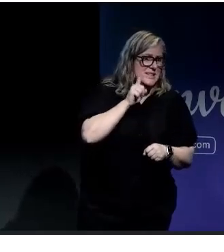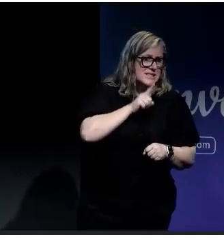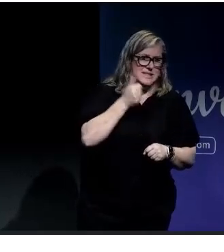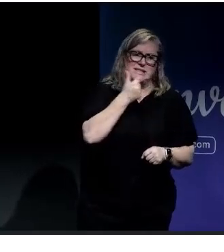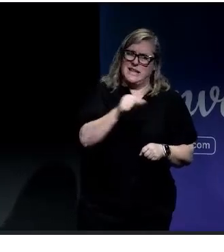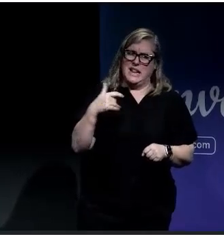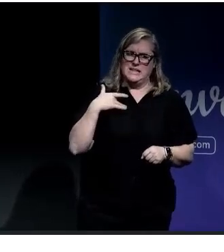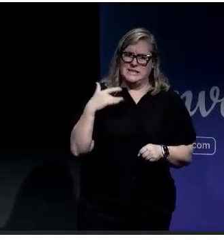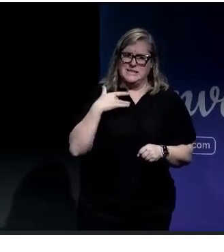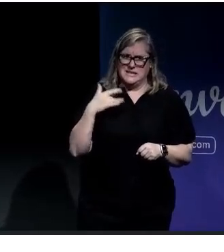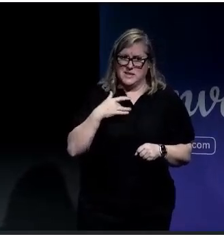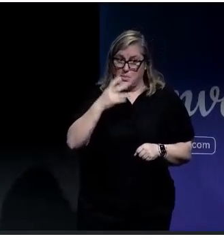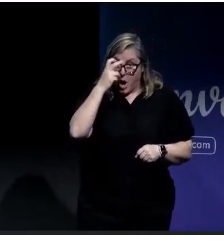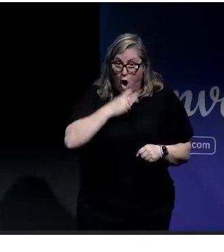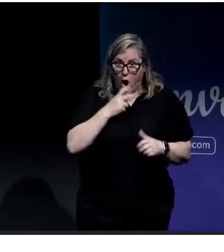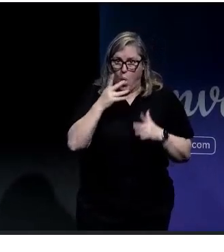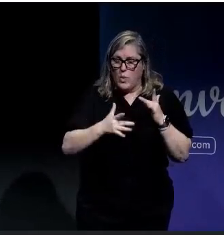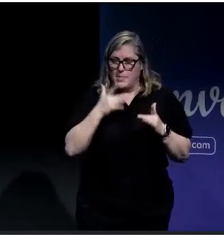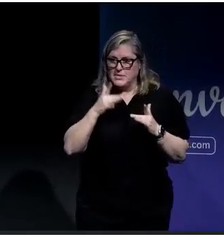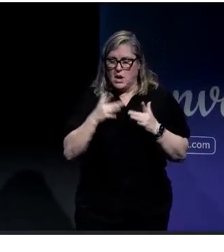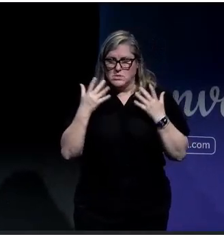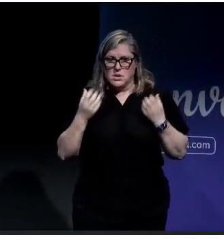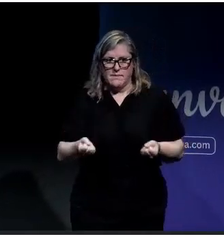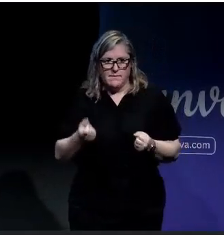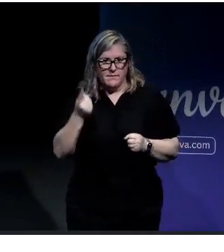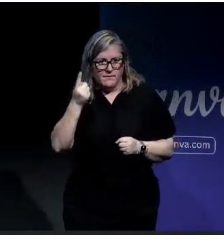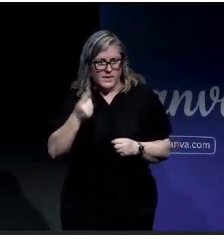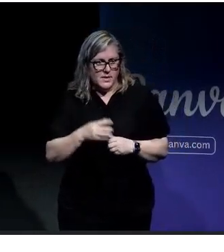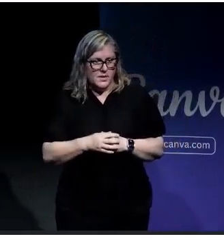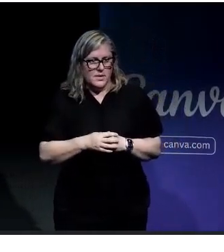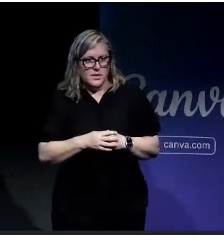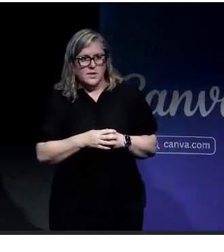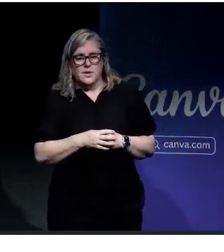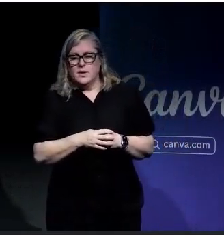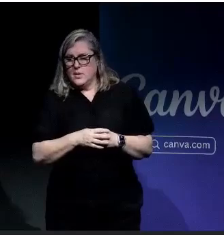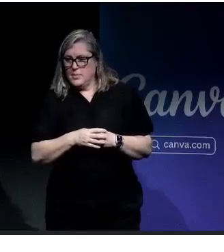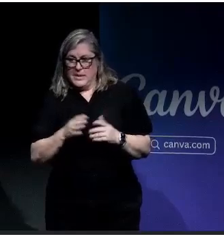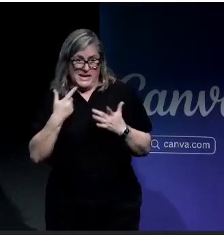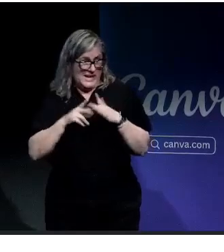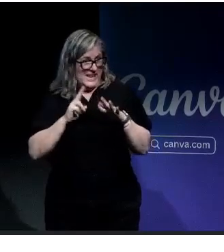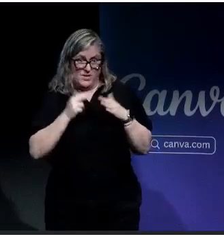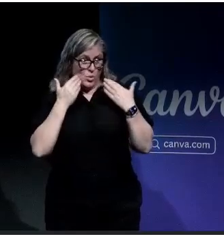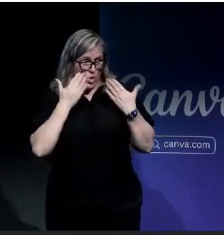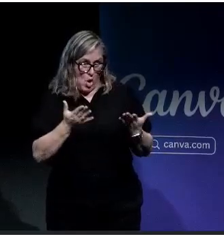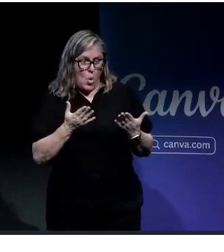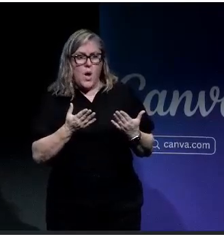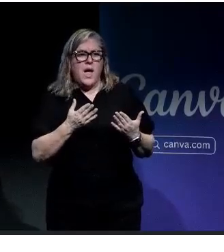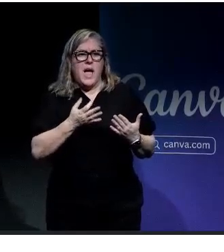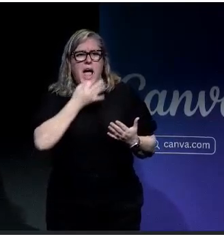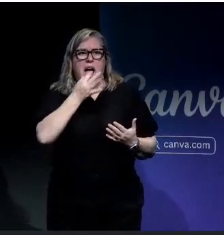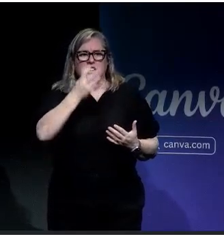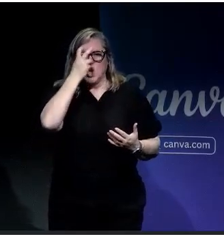It's probably a really old website, but um, if, if you don't know what that is, ask the old people in the room and they'll know.